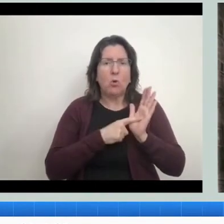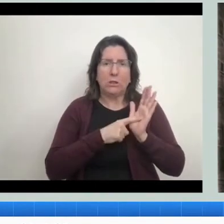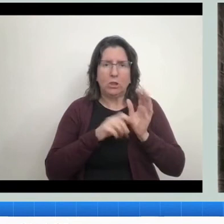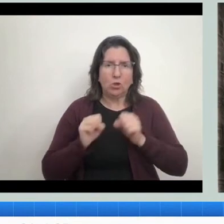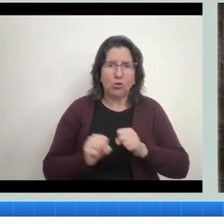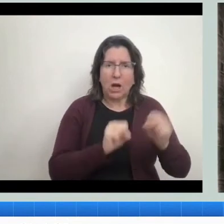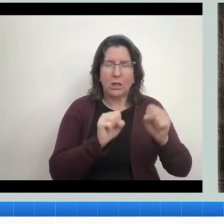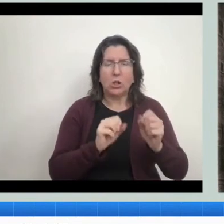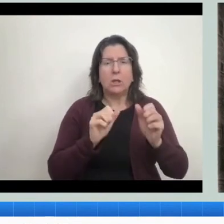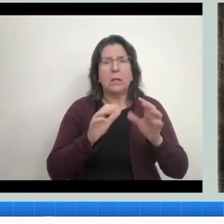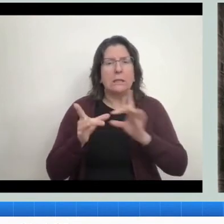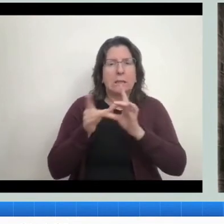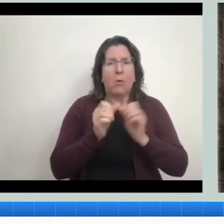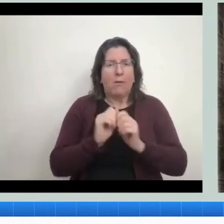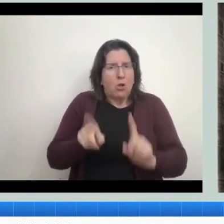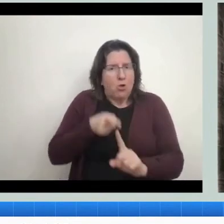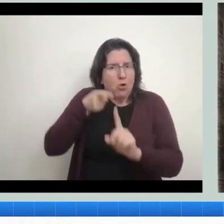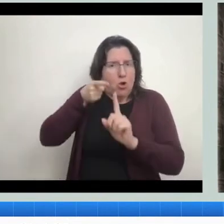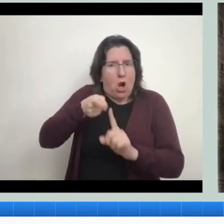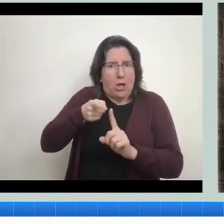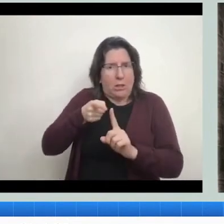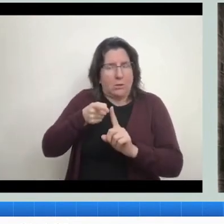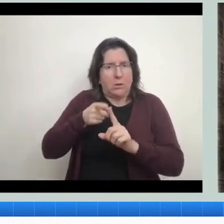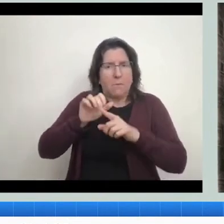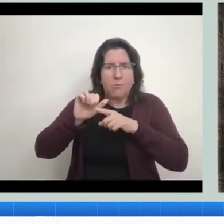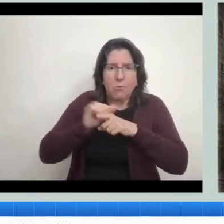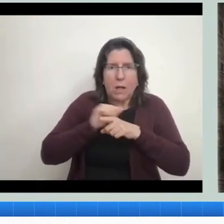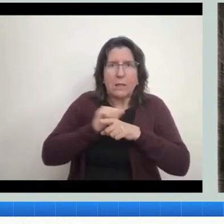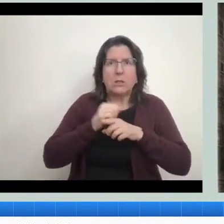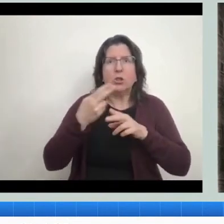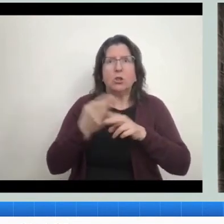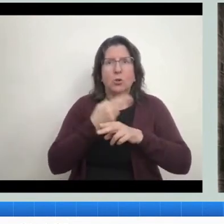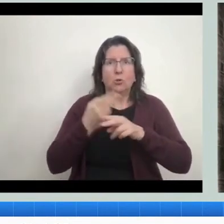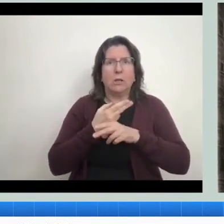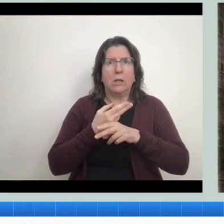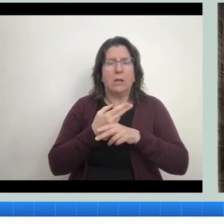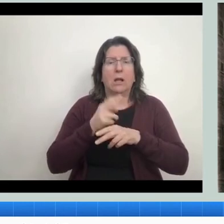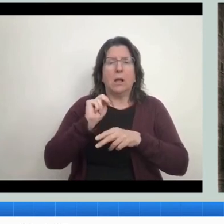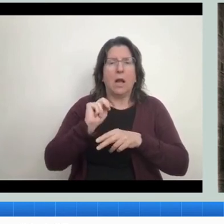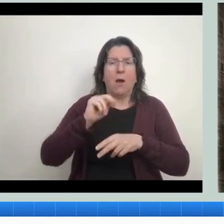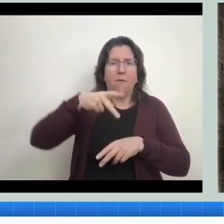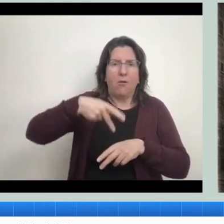What do they see in the picture? What detail can they add? What's of interest?